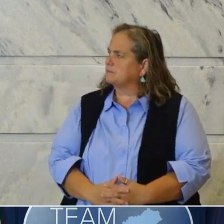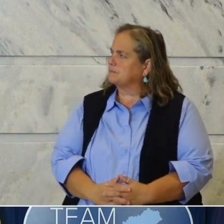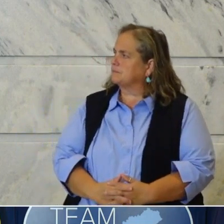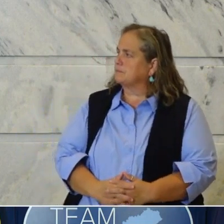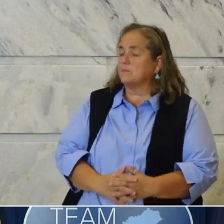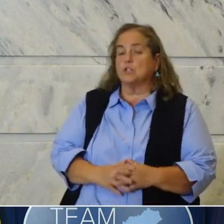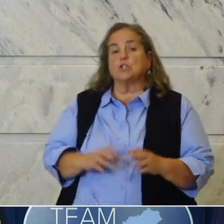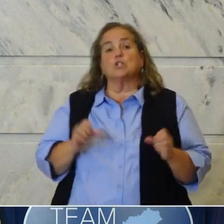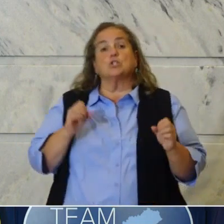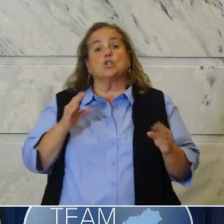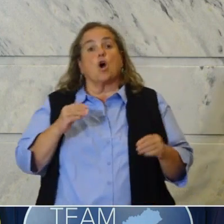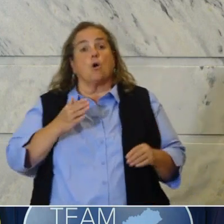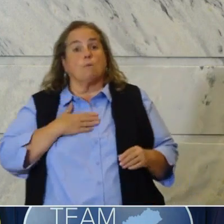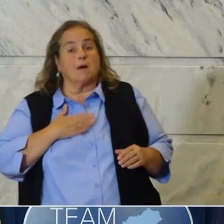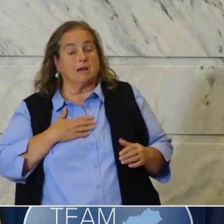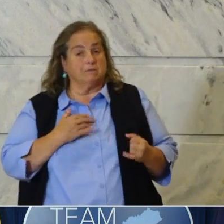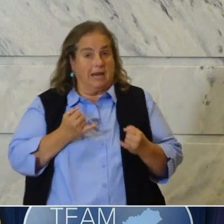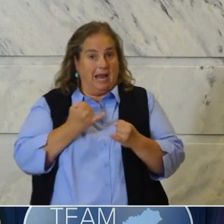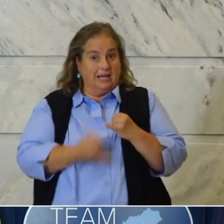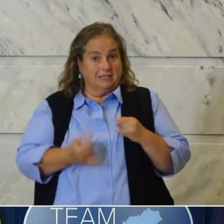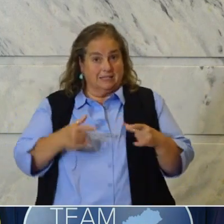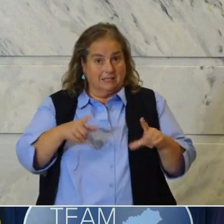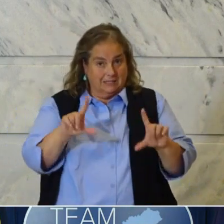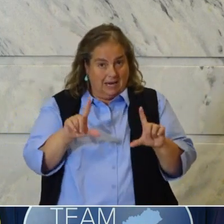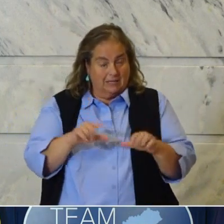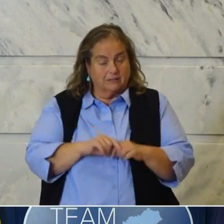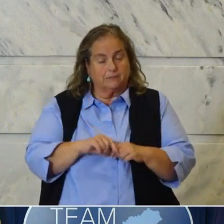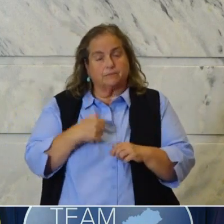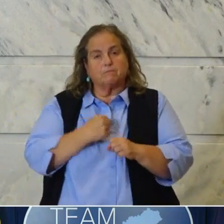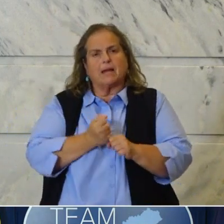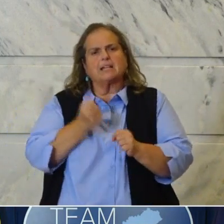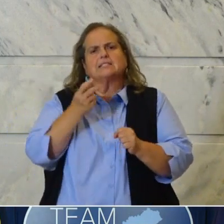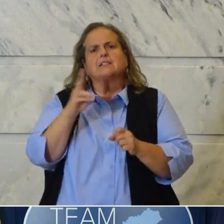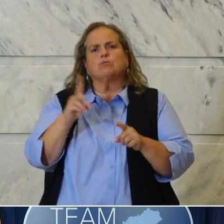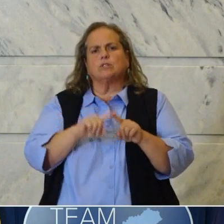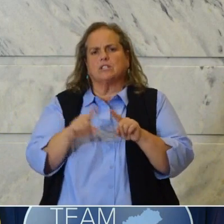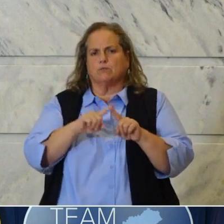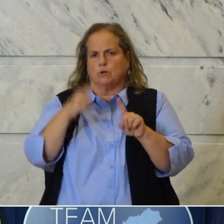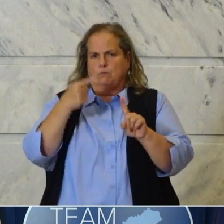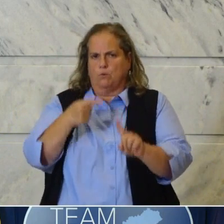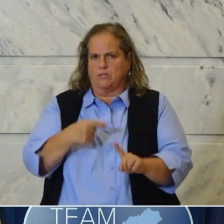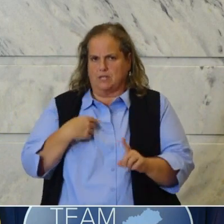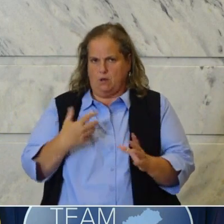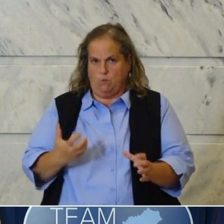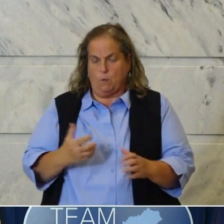So this is my wind up slide, and I'm gonna make a number of different points on this. So this is